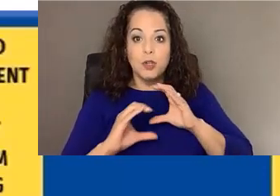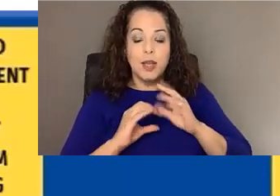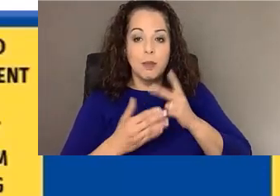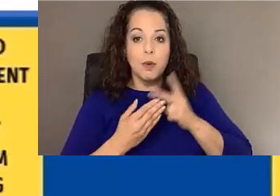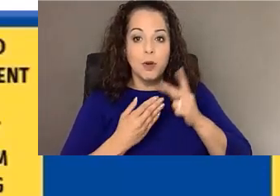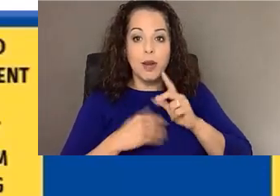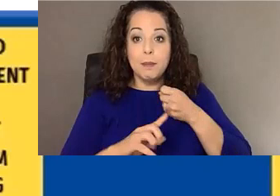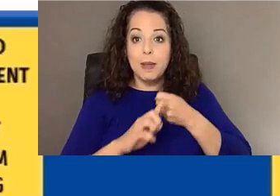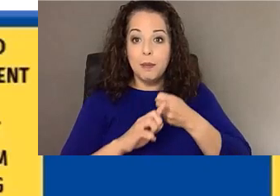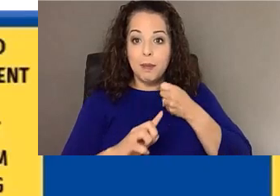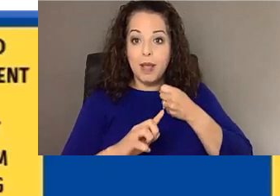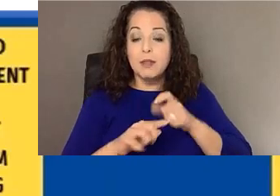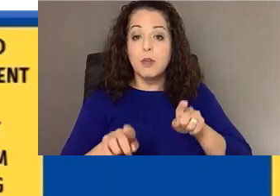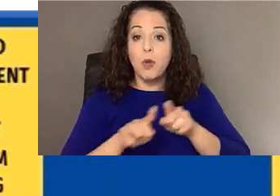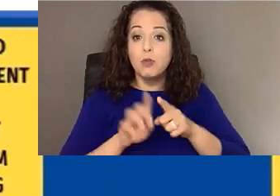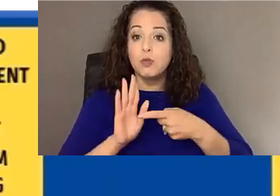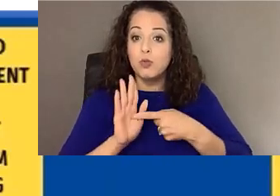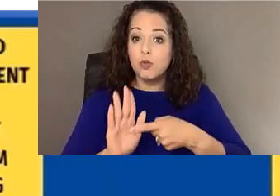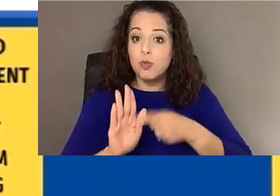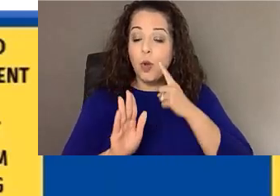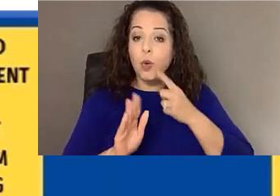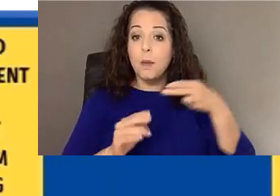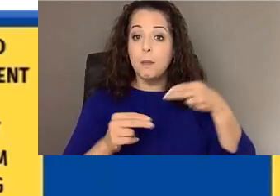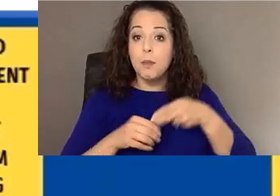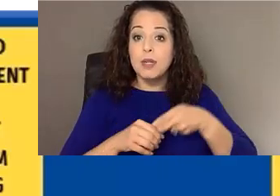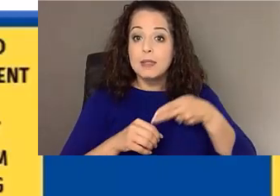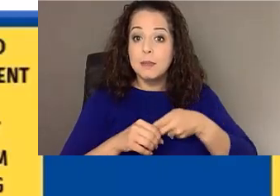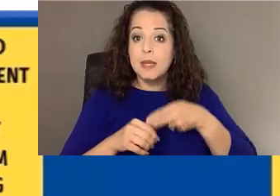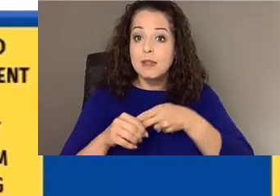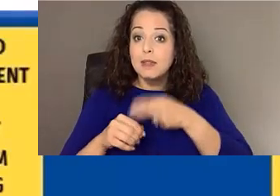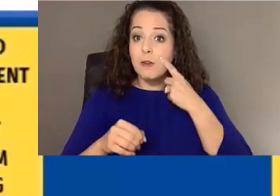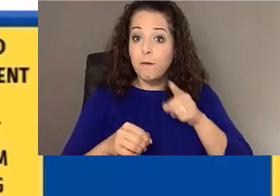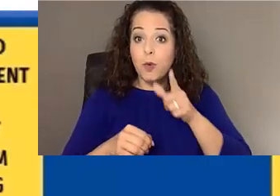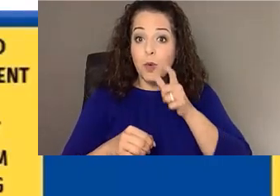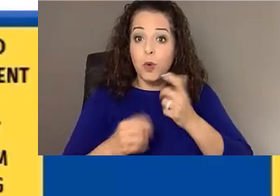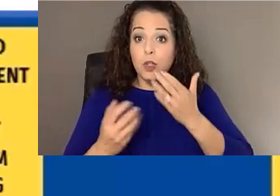and demonstrate participants who are a good fit for CAPABLE.